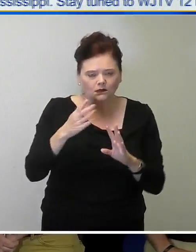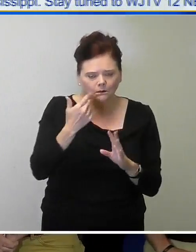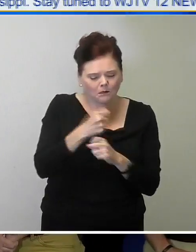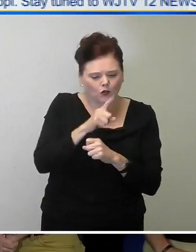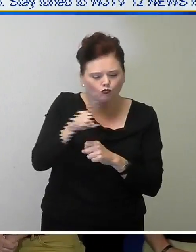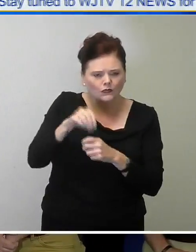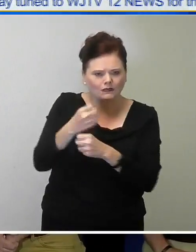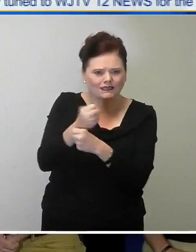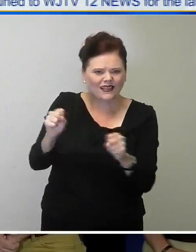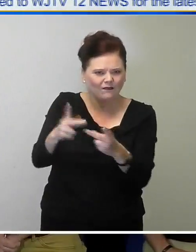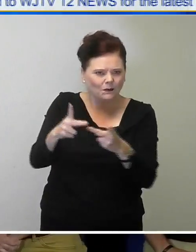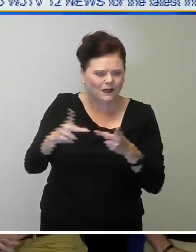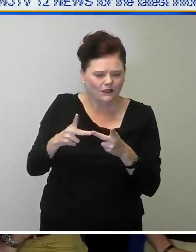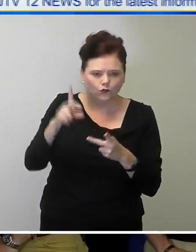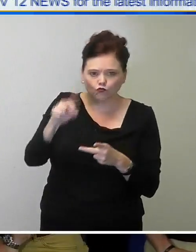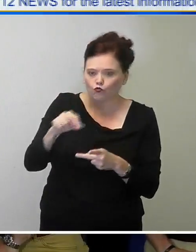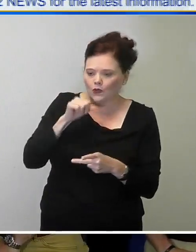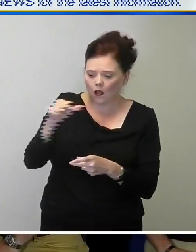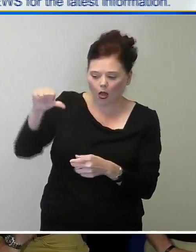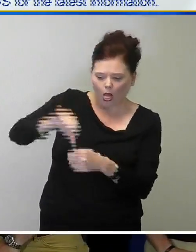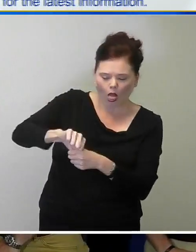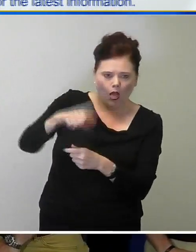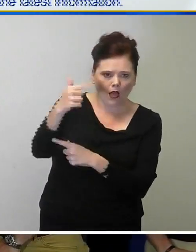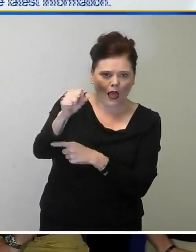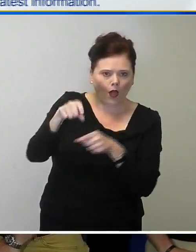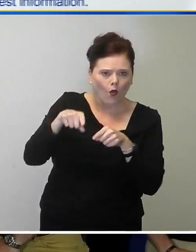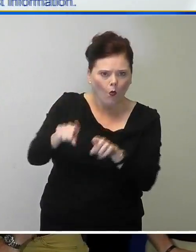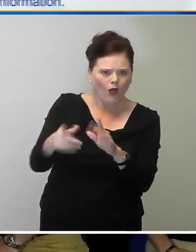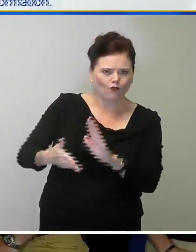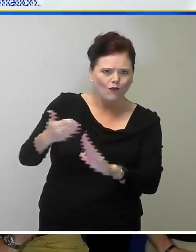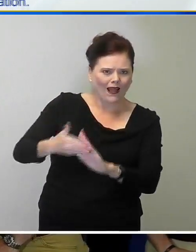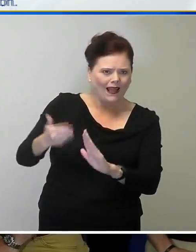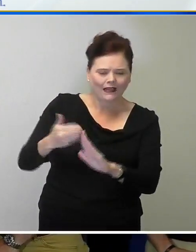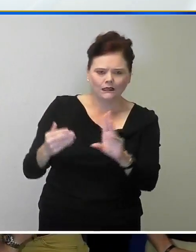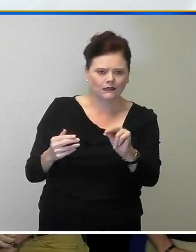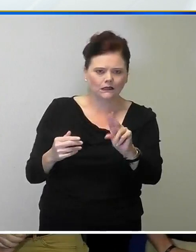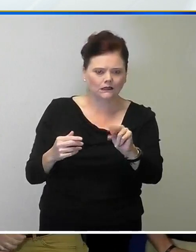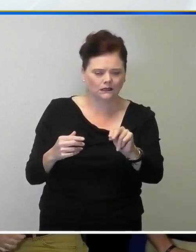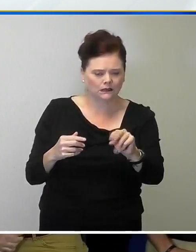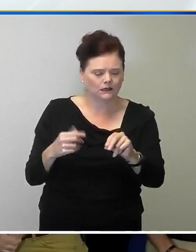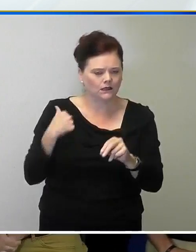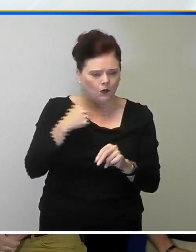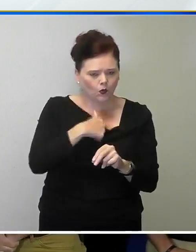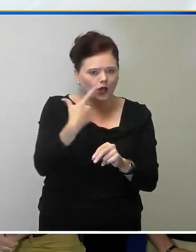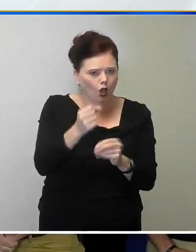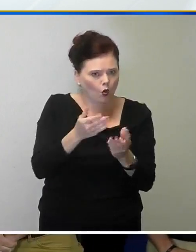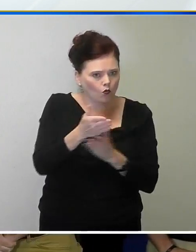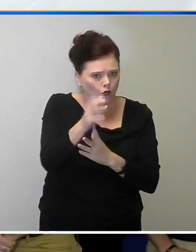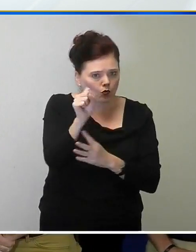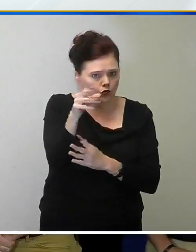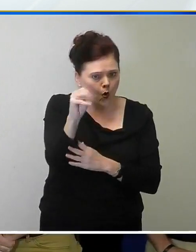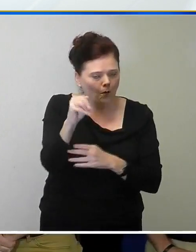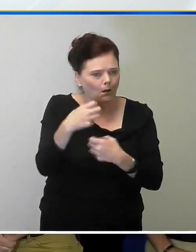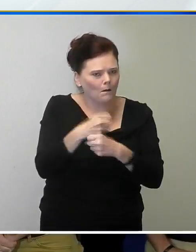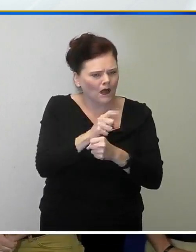DO NOT PUT IT IN YOUR CARPORT. WE HAVE TOO MANY PEOPLE THAT MAKE SURE YOU HAVE THEM IN A SAFE PLACE.